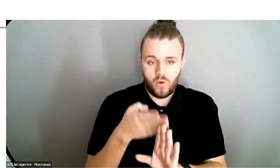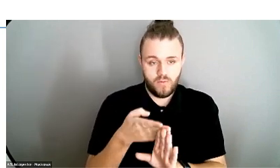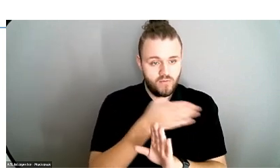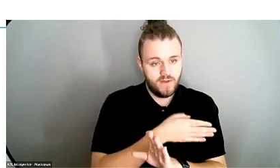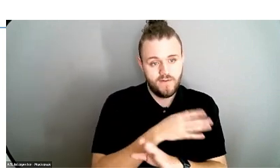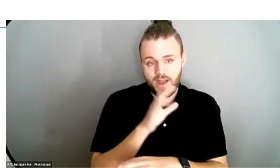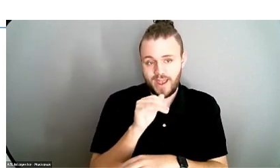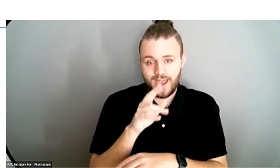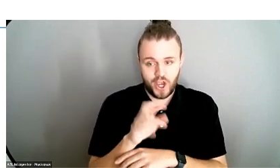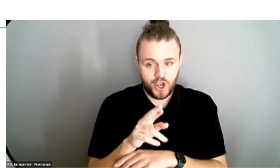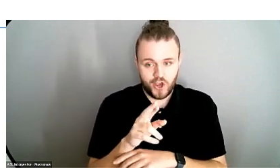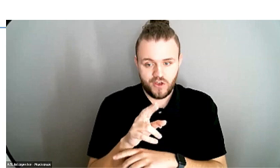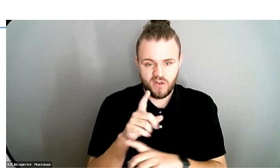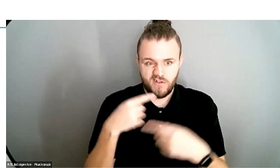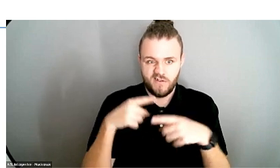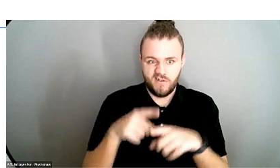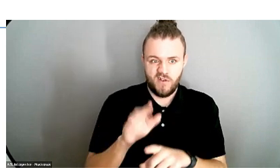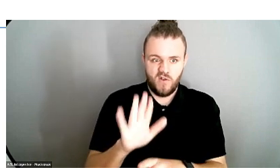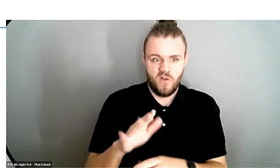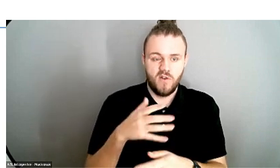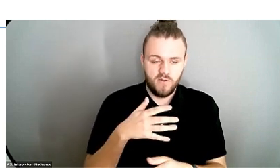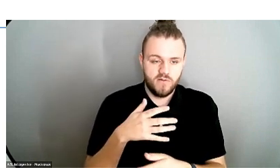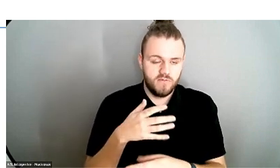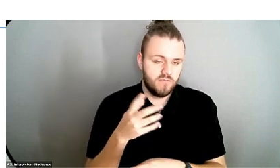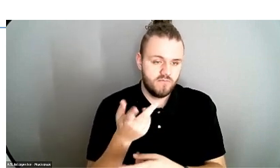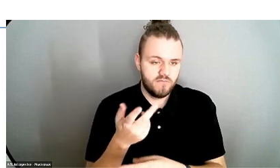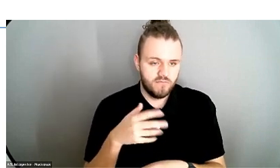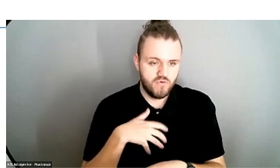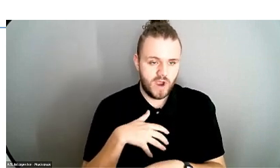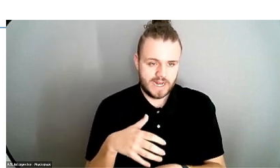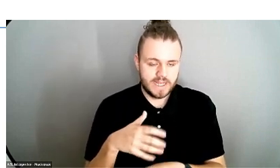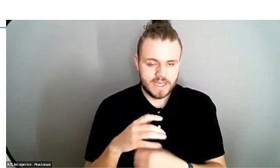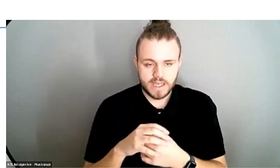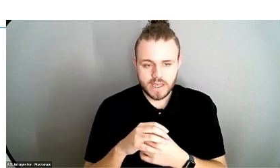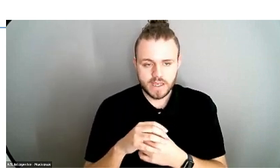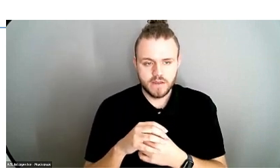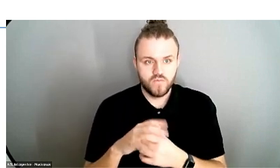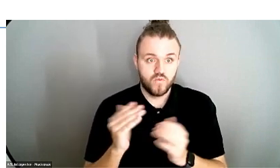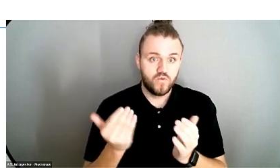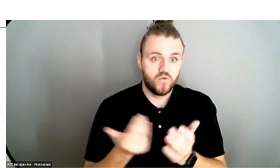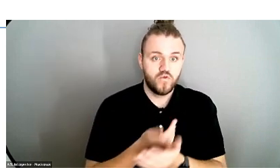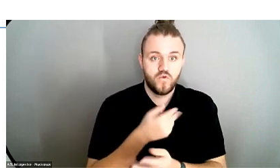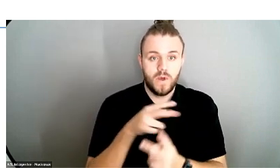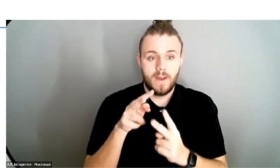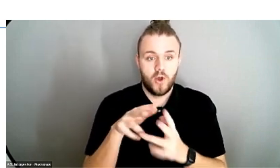in this pregnancy. She was with a new partner who she did not live with.